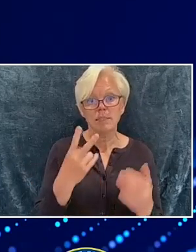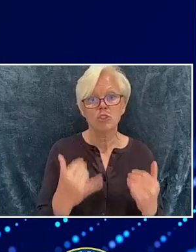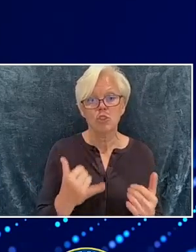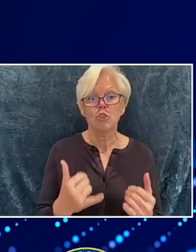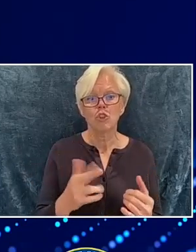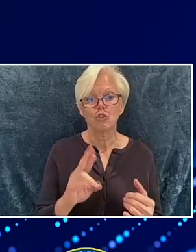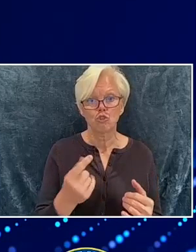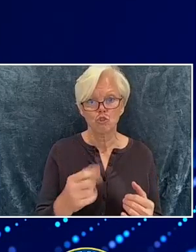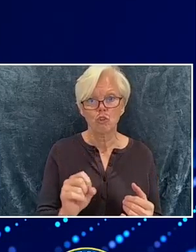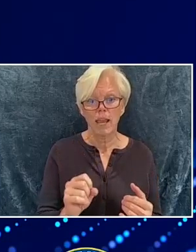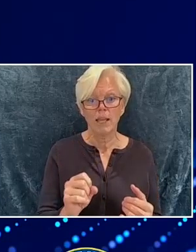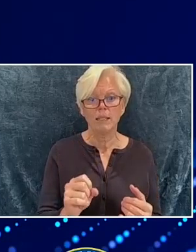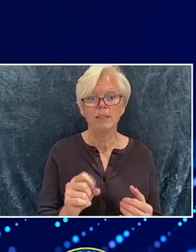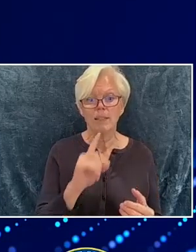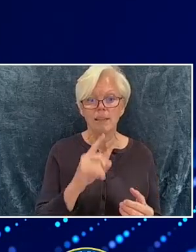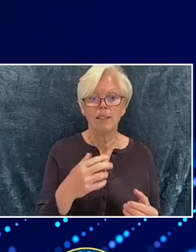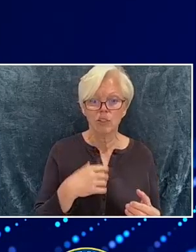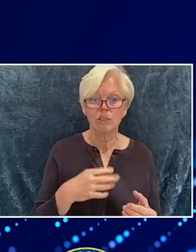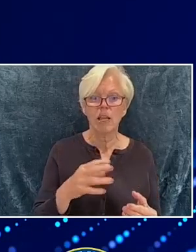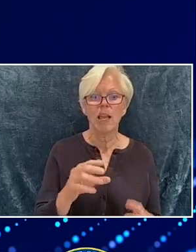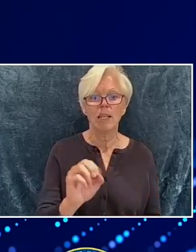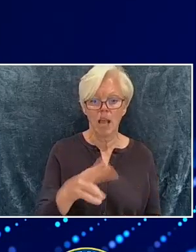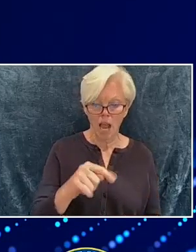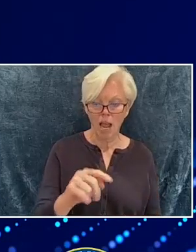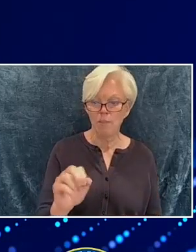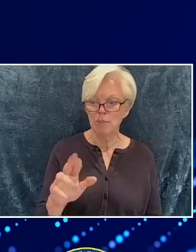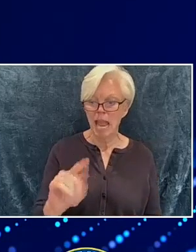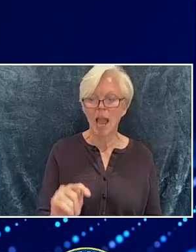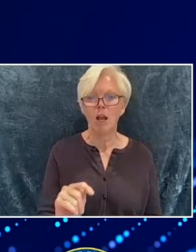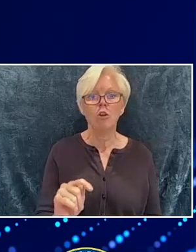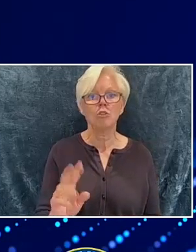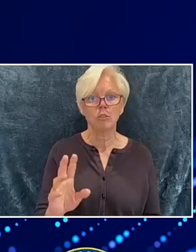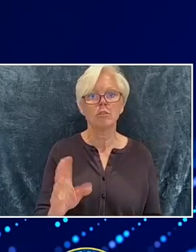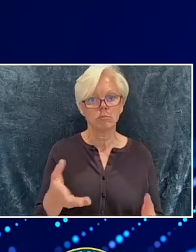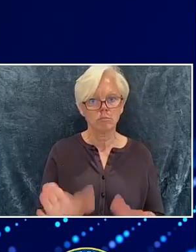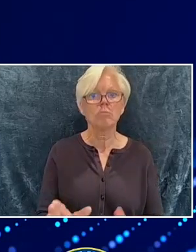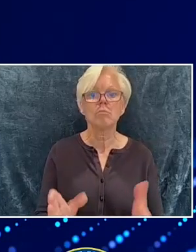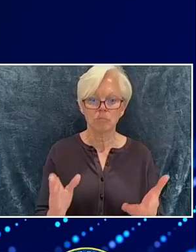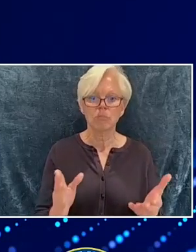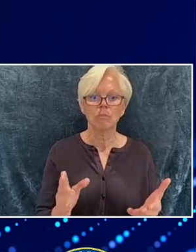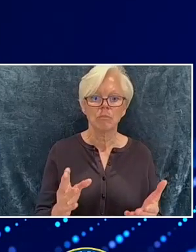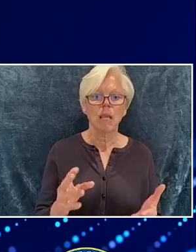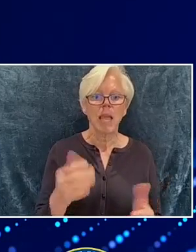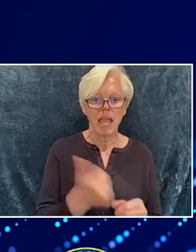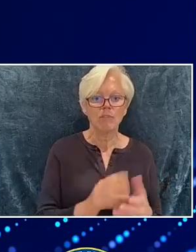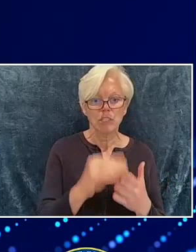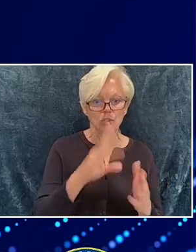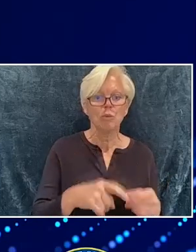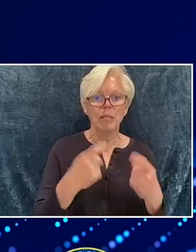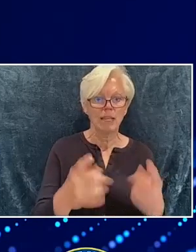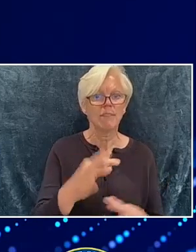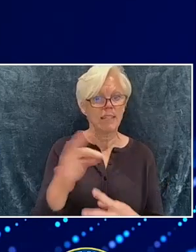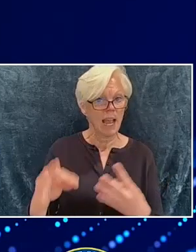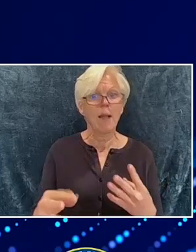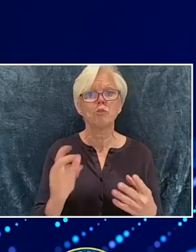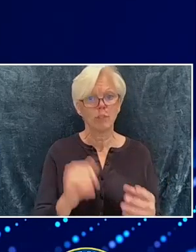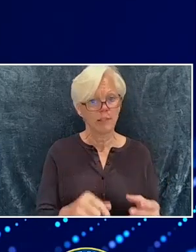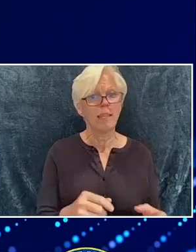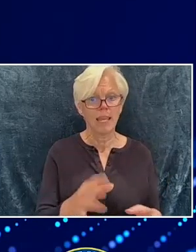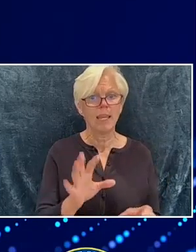provision for students to opt out of doing it. And every student has to be given that option. But the way we are viewing it here